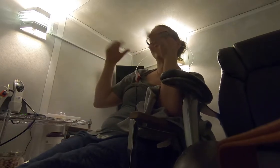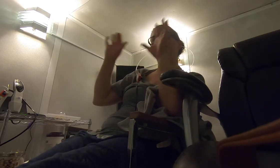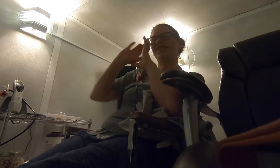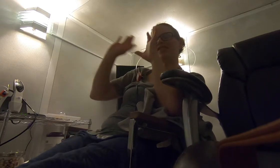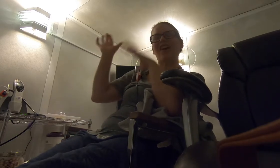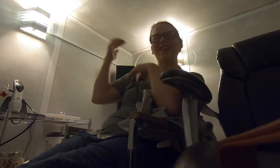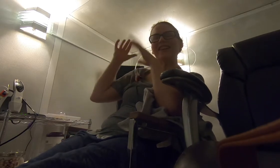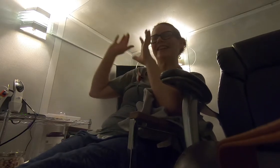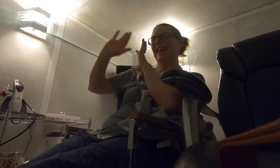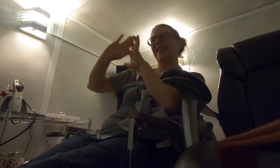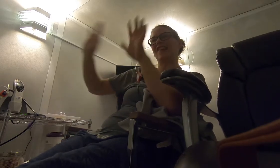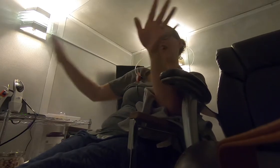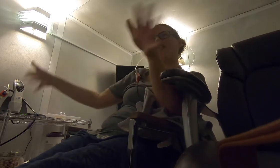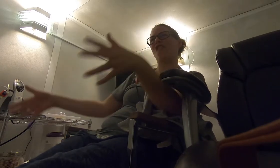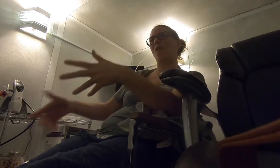want to get it over with